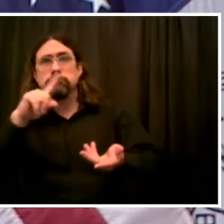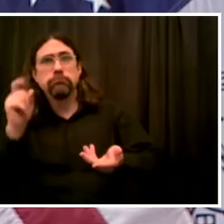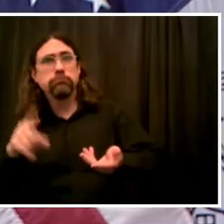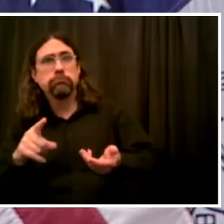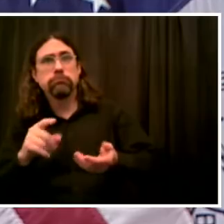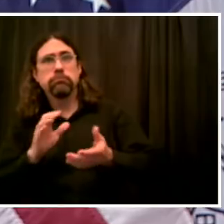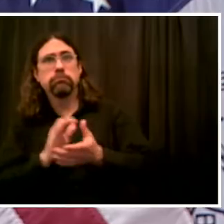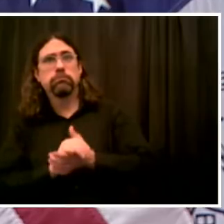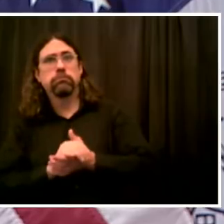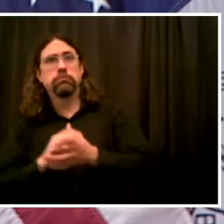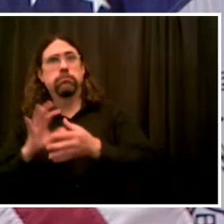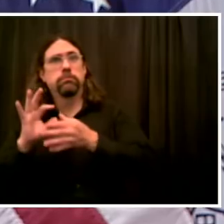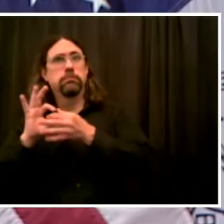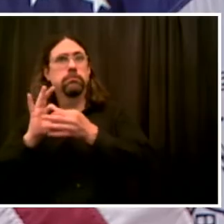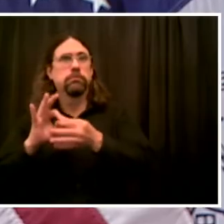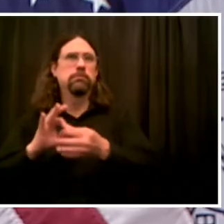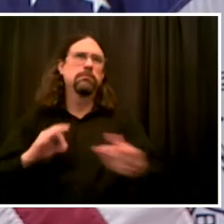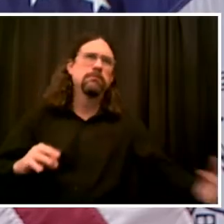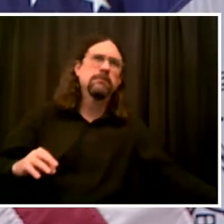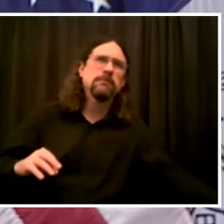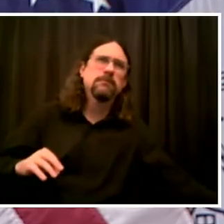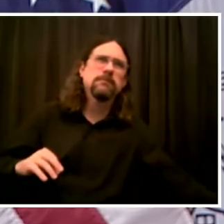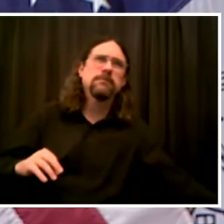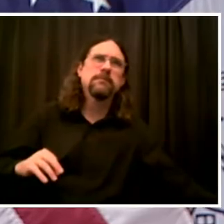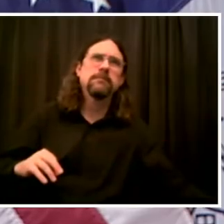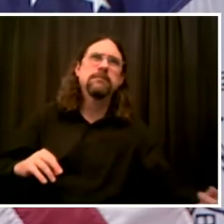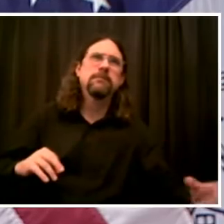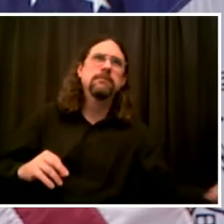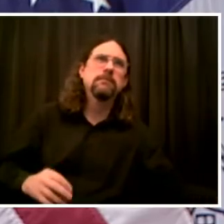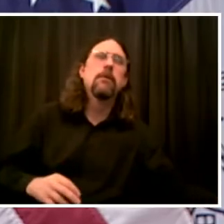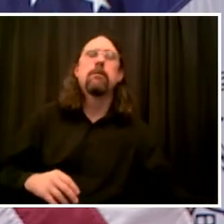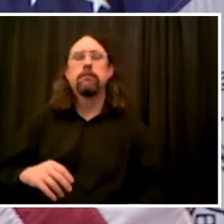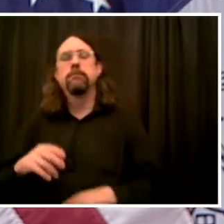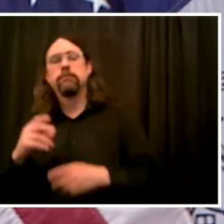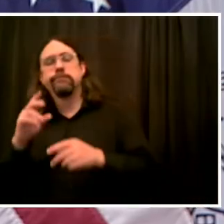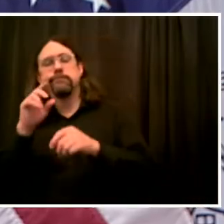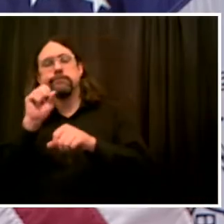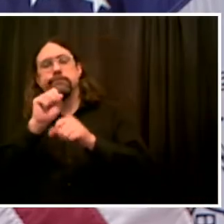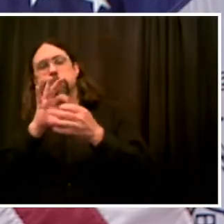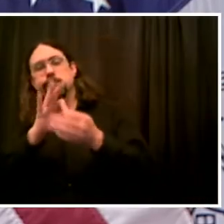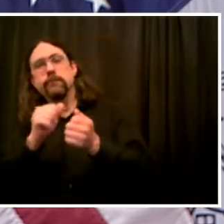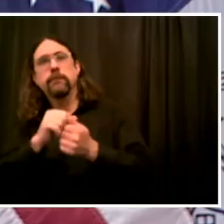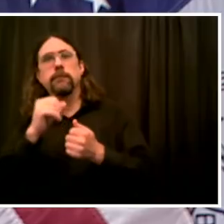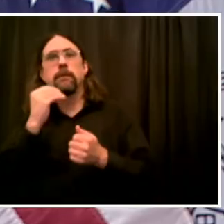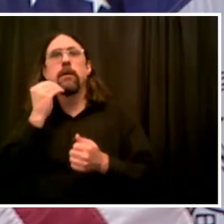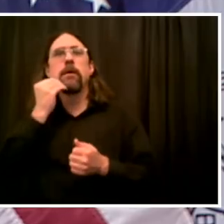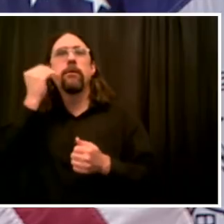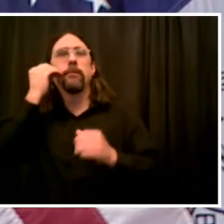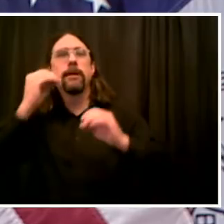FOLLOWING THE PROCESS OF ENGAMEGENTIT WH